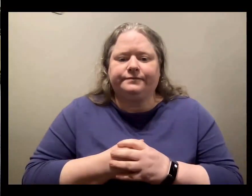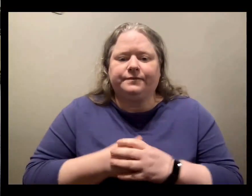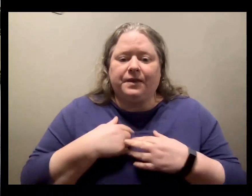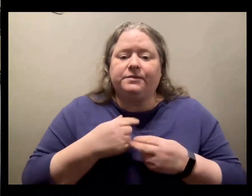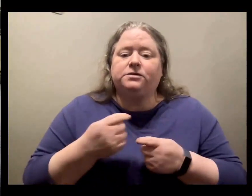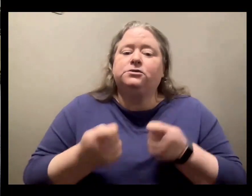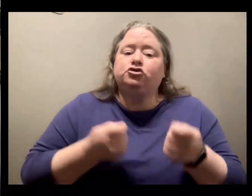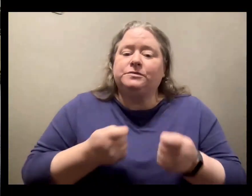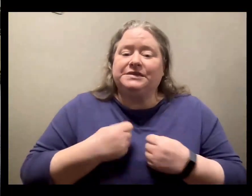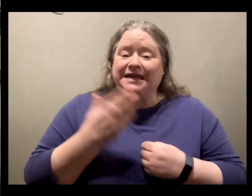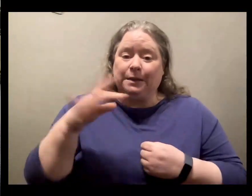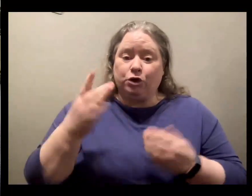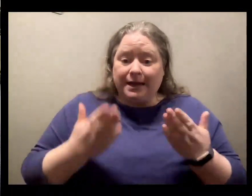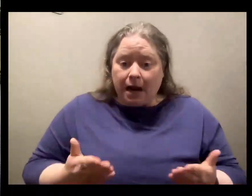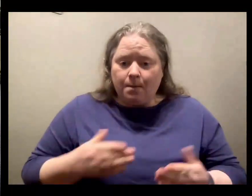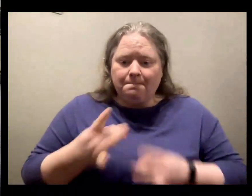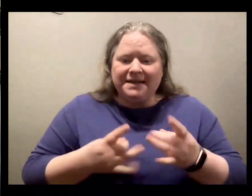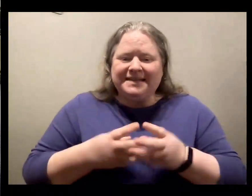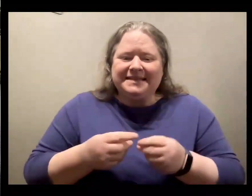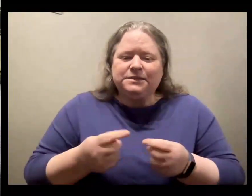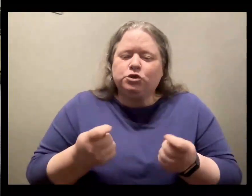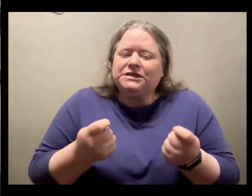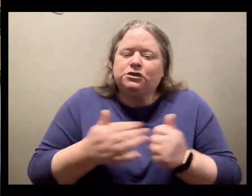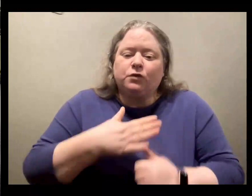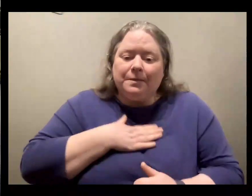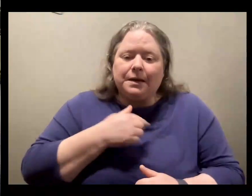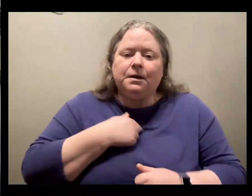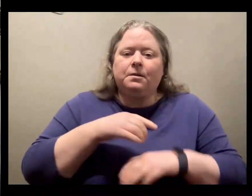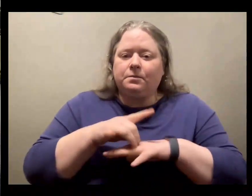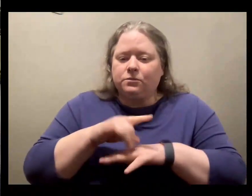I’m having my treatment in Limerick now, which makes things much easier for me, my family, and Jim,